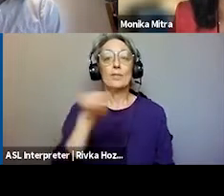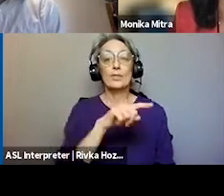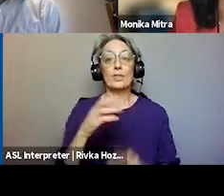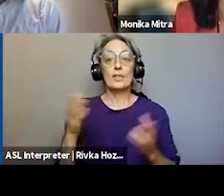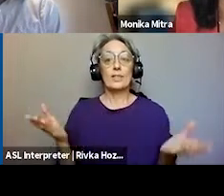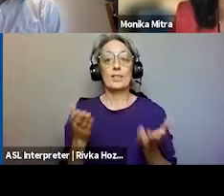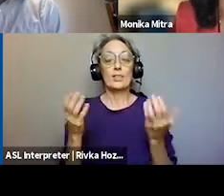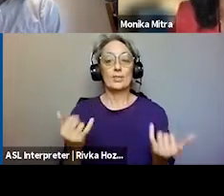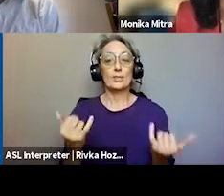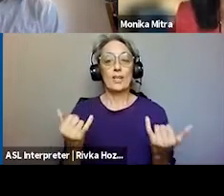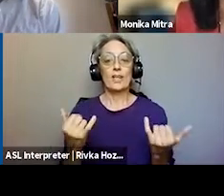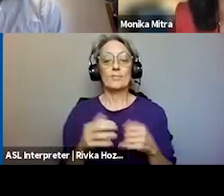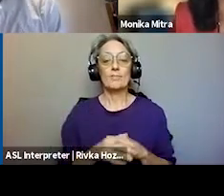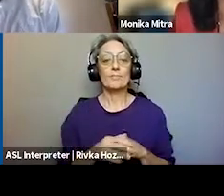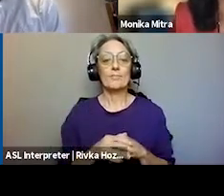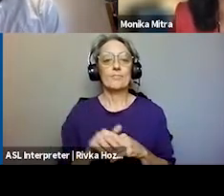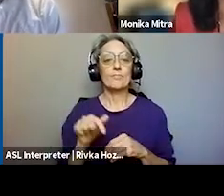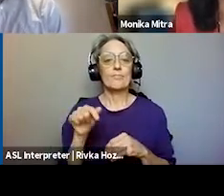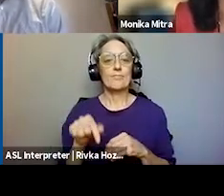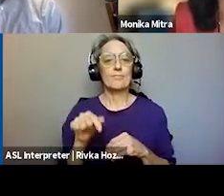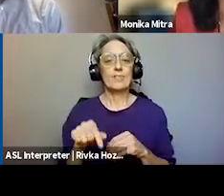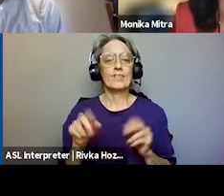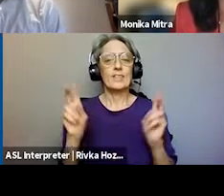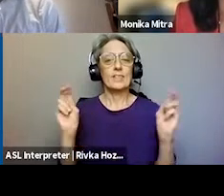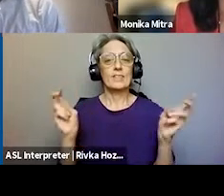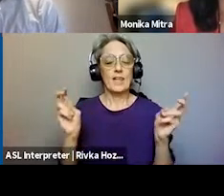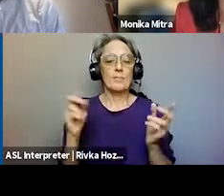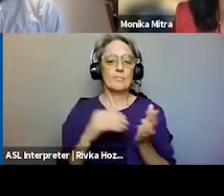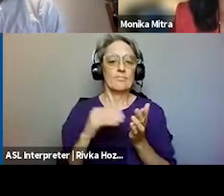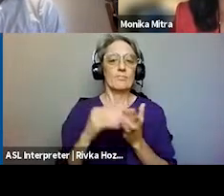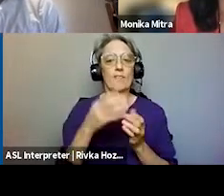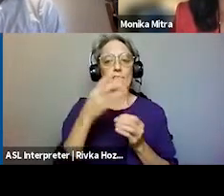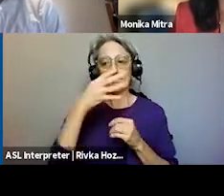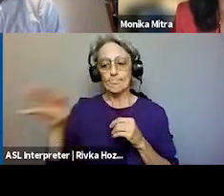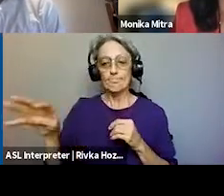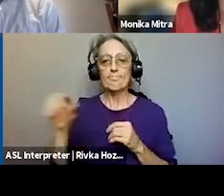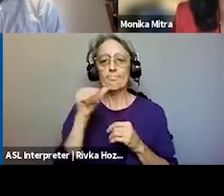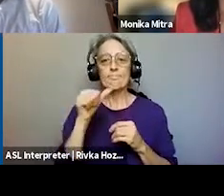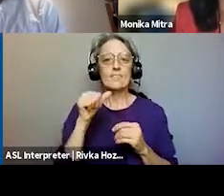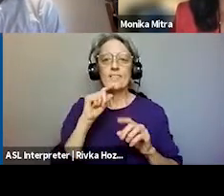an important yet under reported and overlooked topic and I just want to thank you for taking